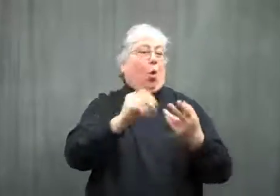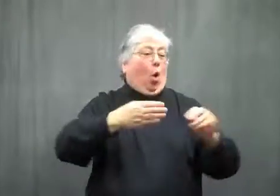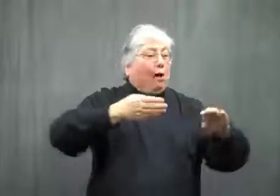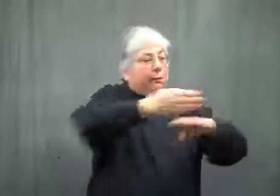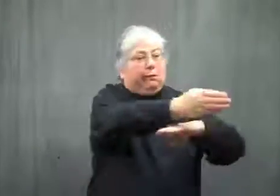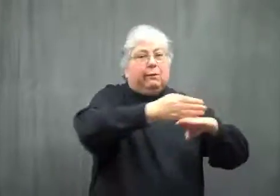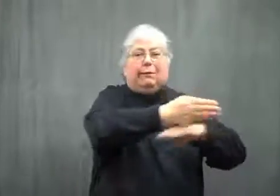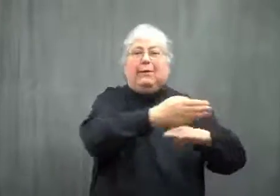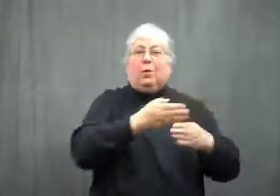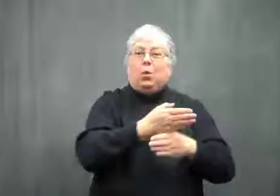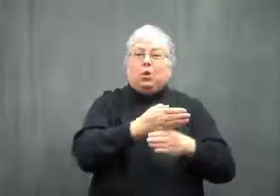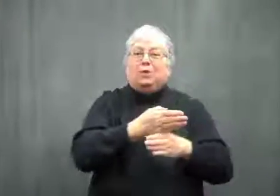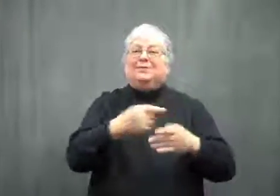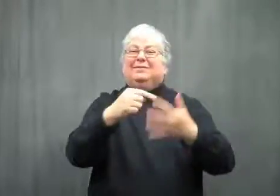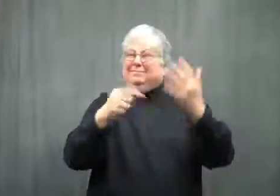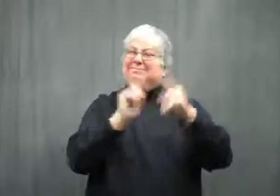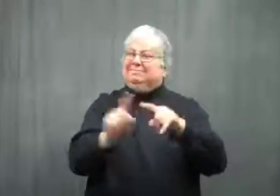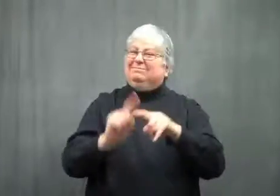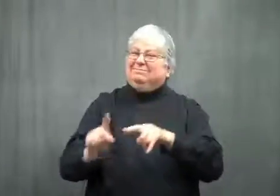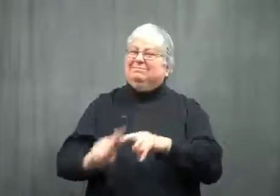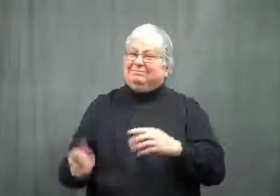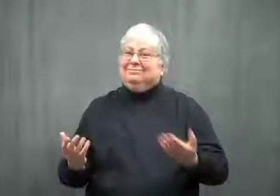Or it might be a sawmill, or some other thing.